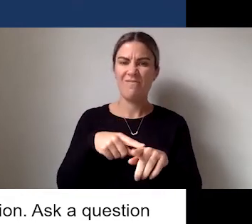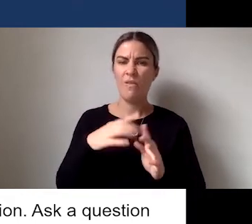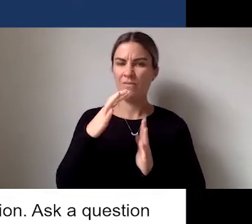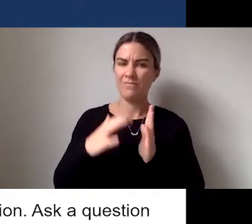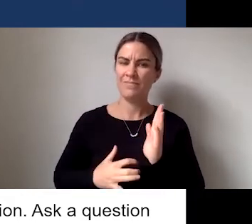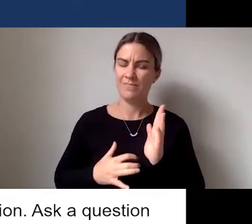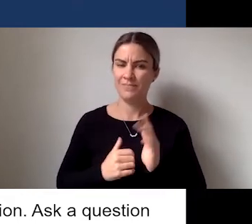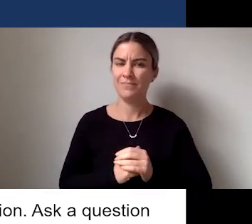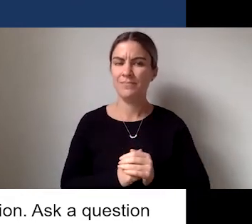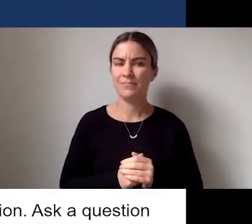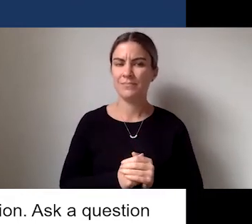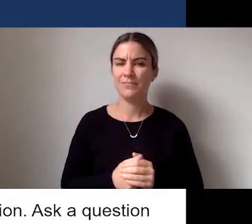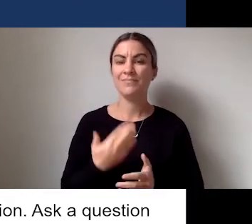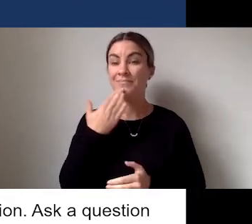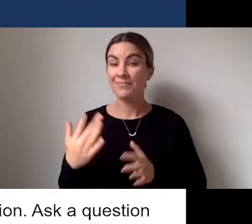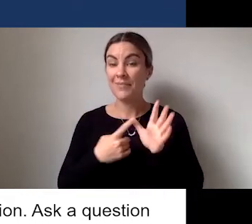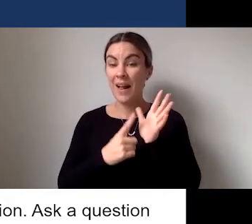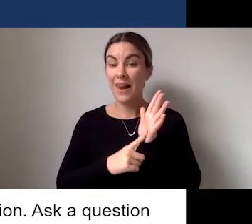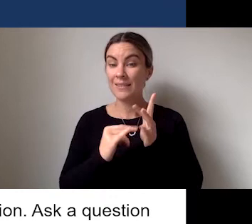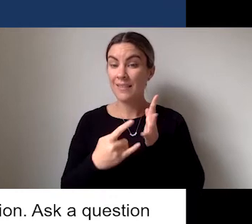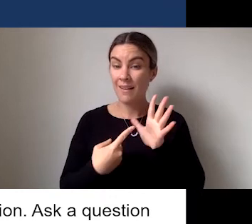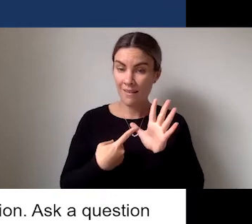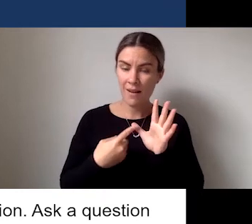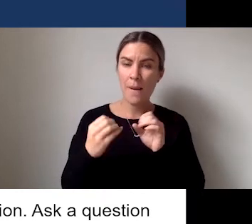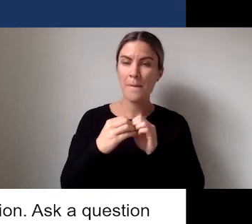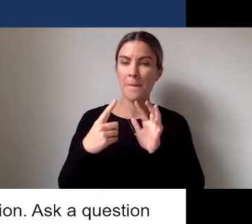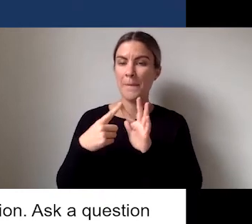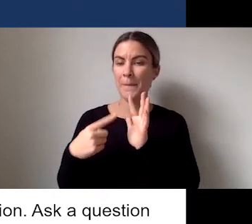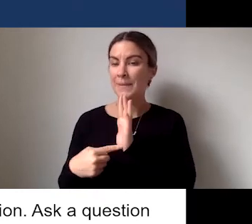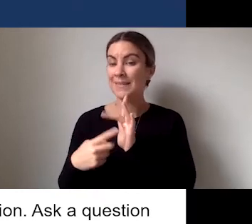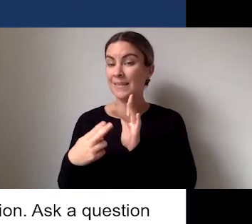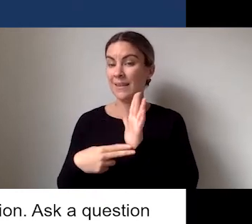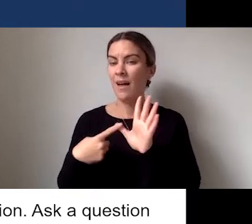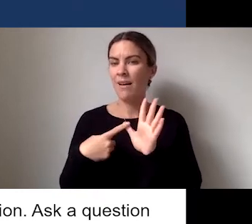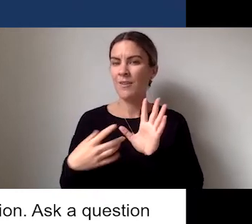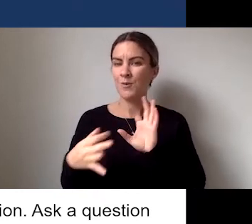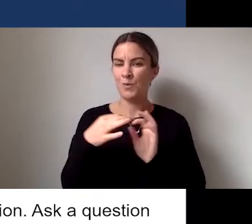Thank you to Alissa and Betina for being our Auslan interpreters today.